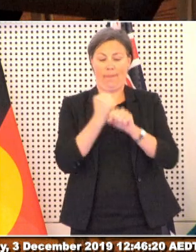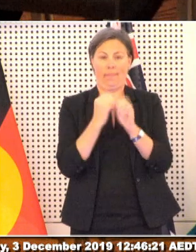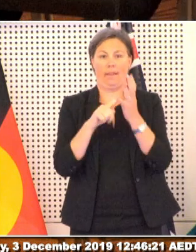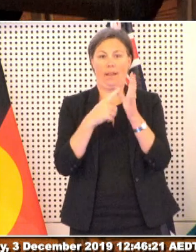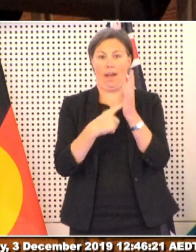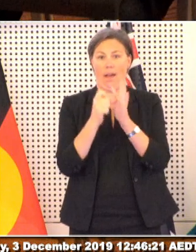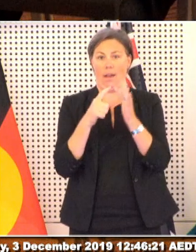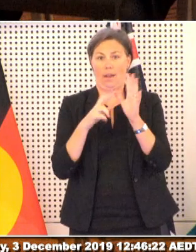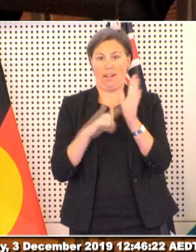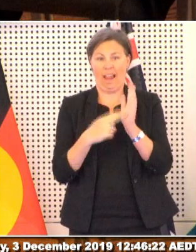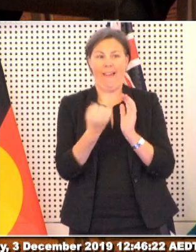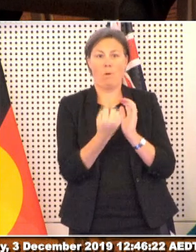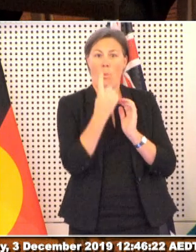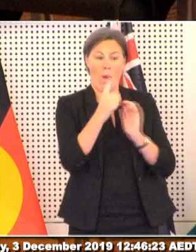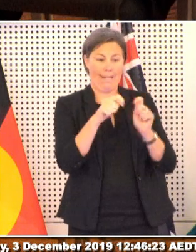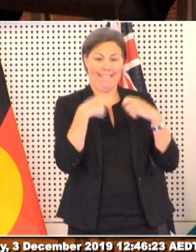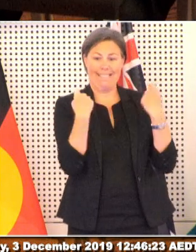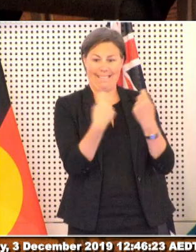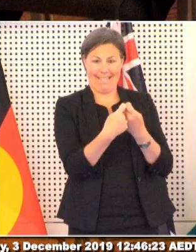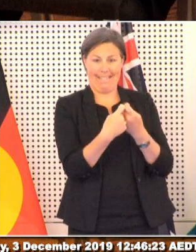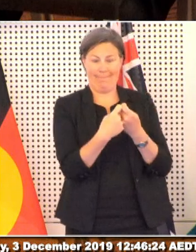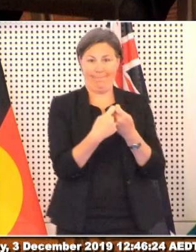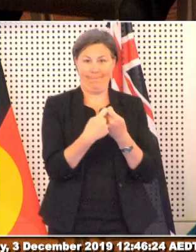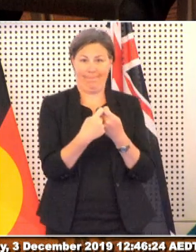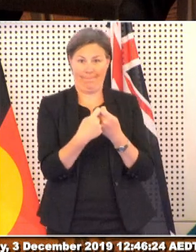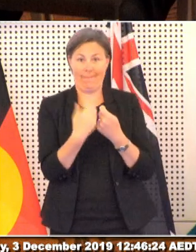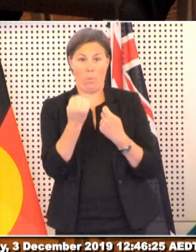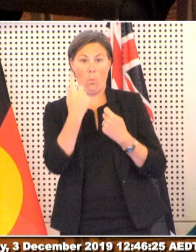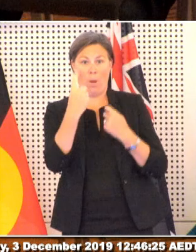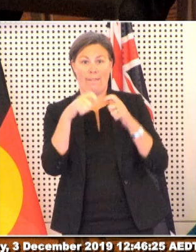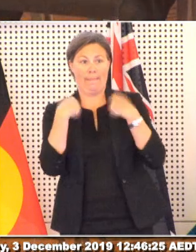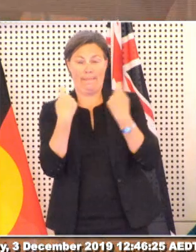team that is responsible for – who is delegated the responsibility for making